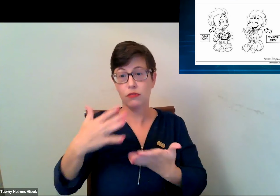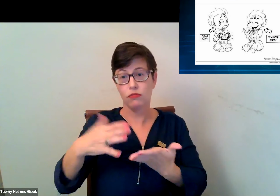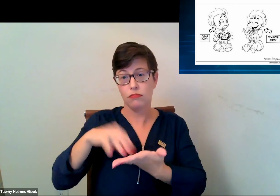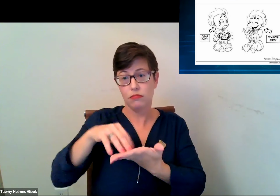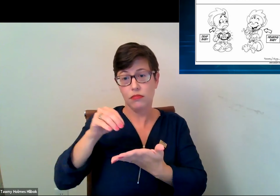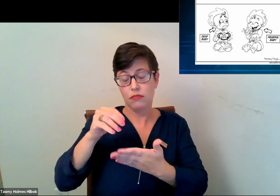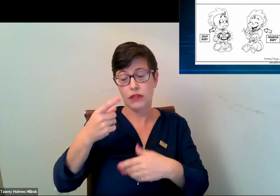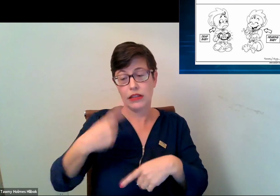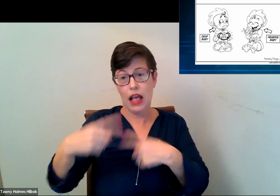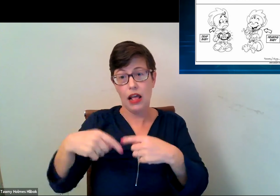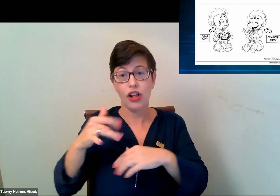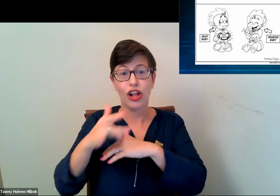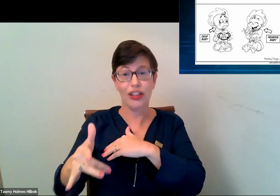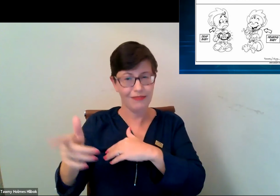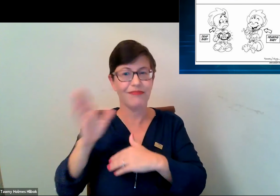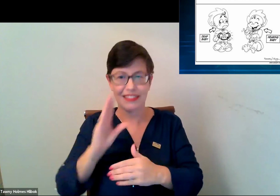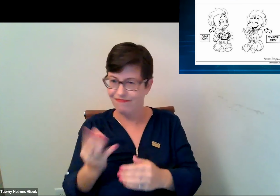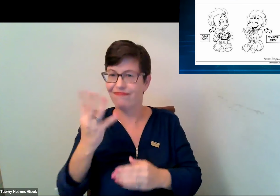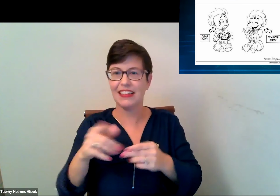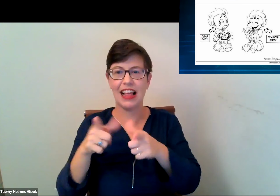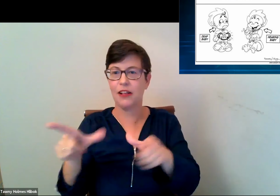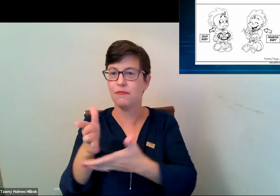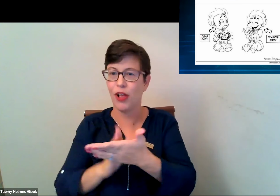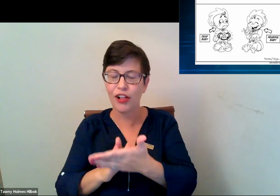would apply the same to hearing children as well, children, children who are learning